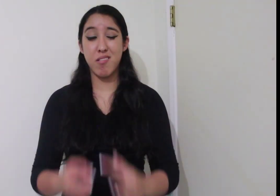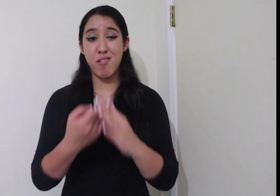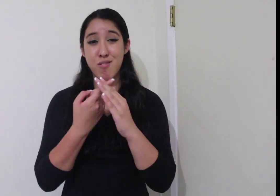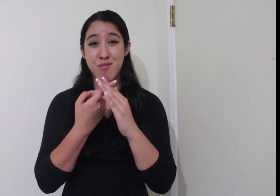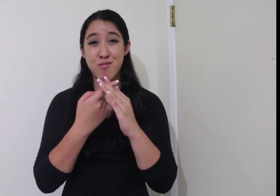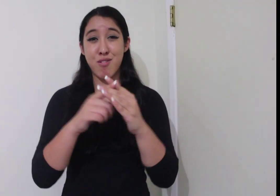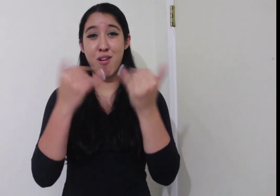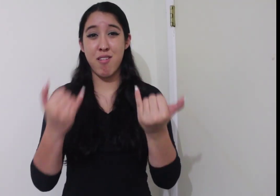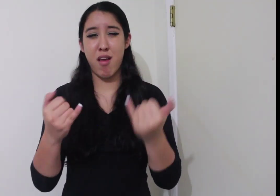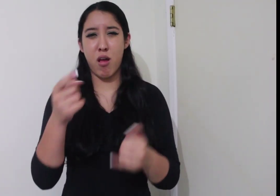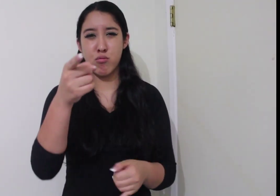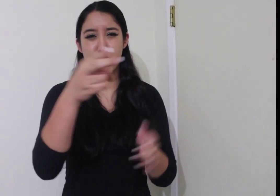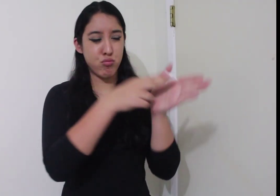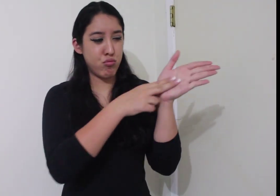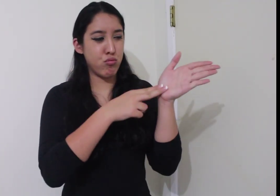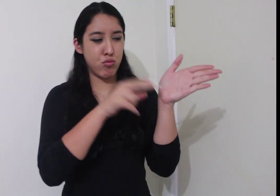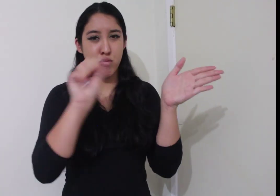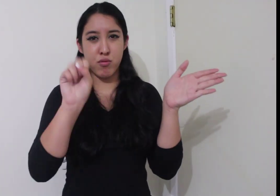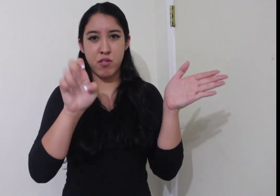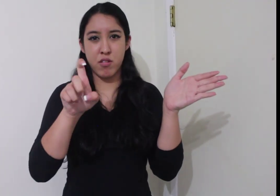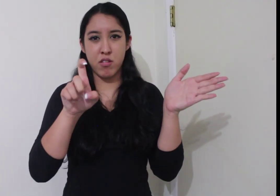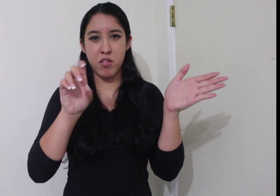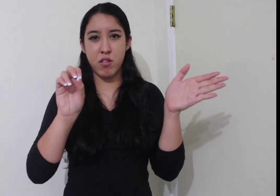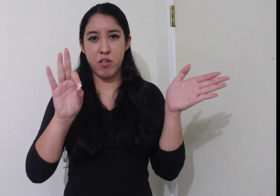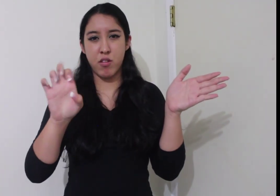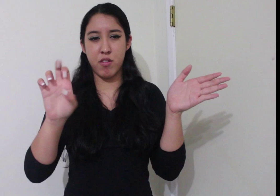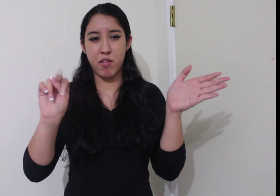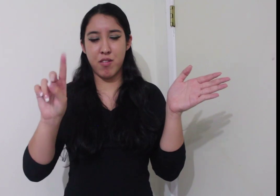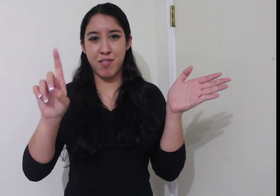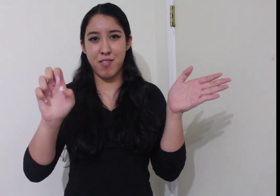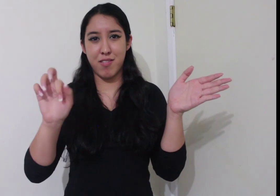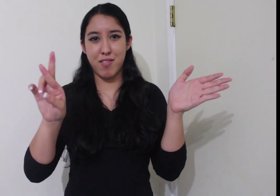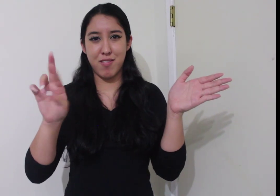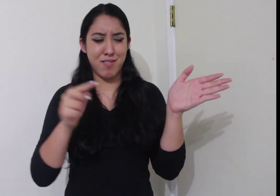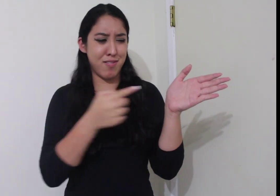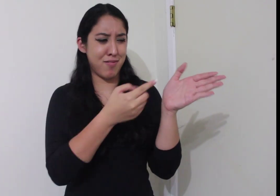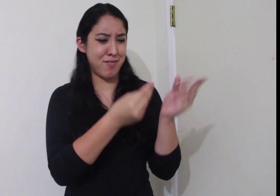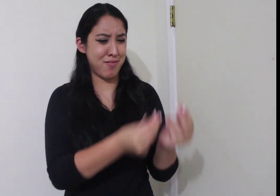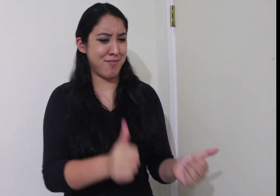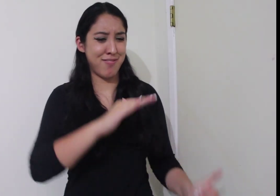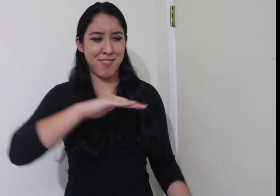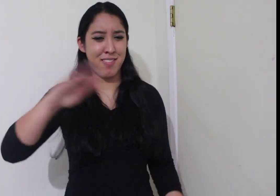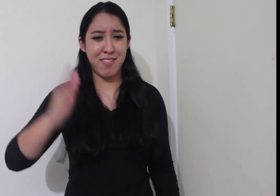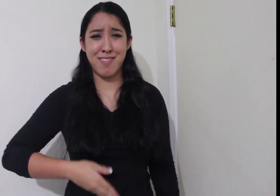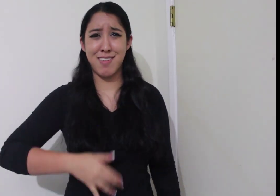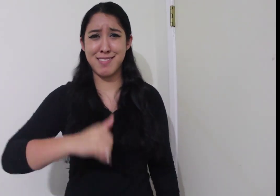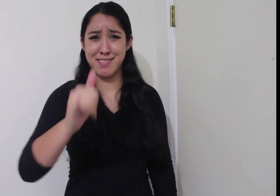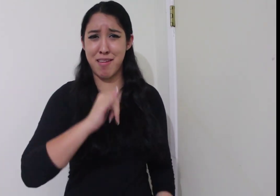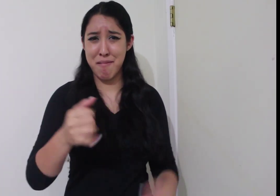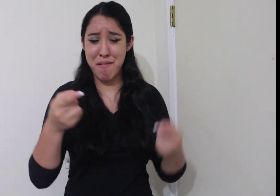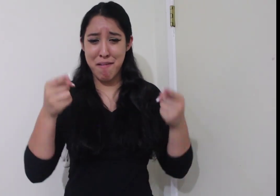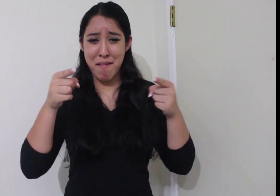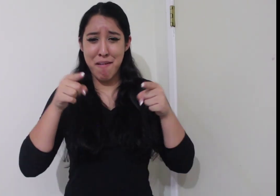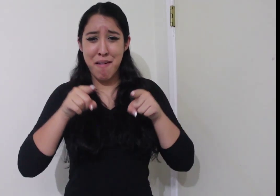Amanda Goldberg: He is a lifetime sex registrant. That doesn’t expire.